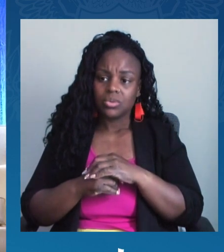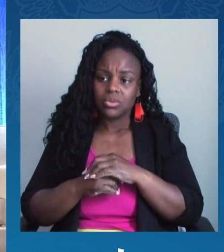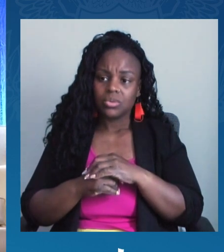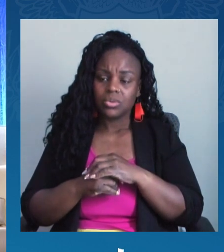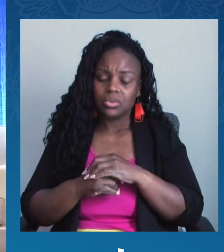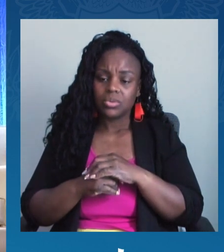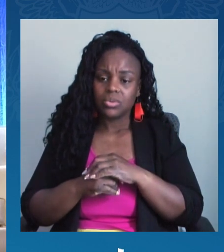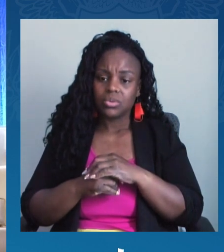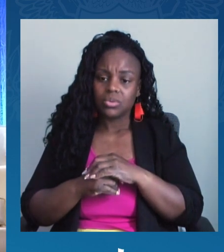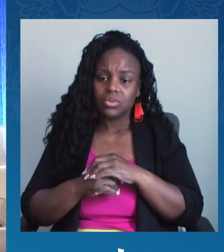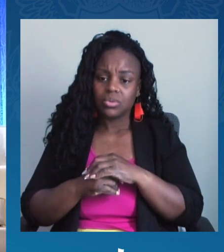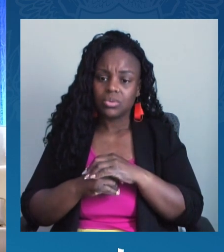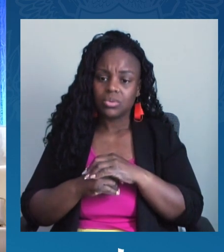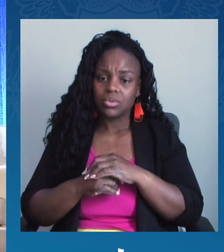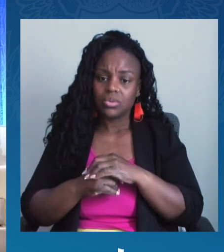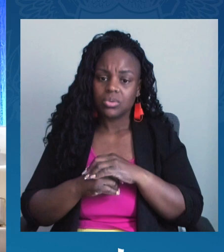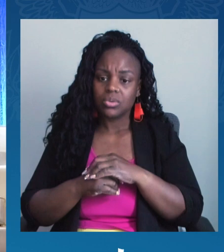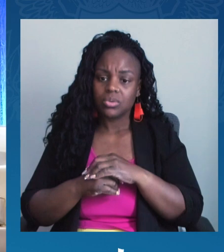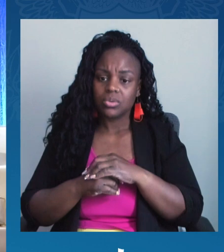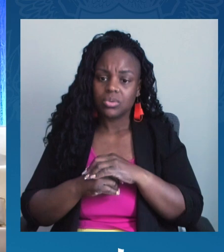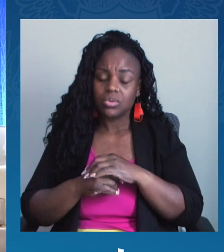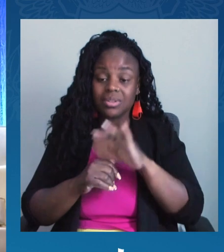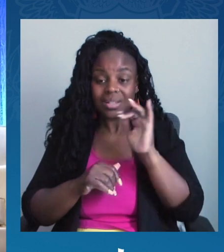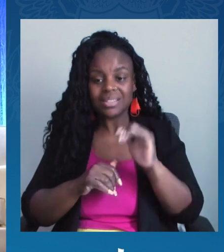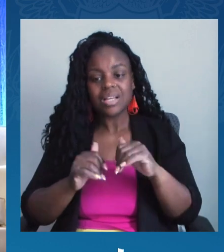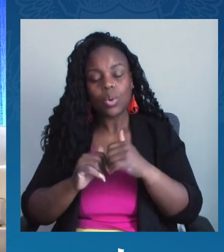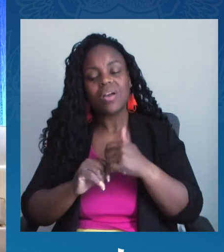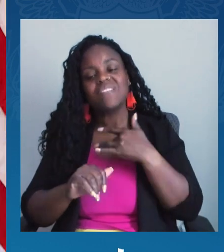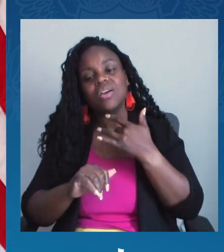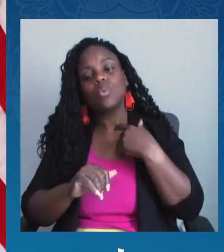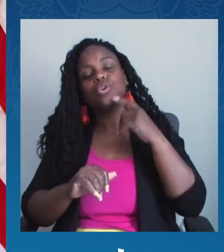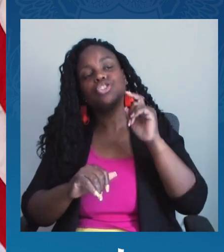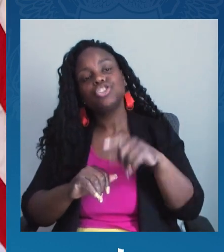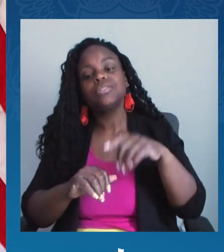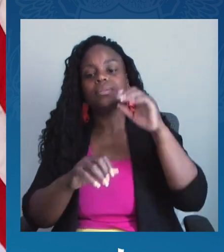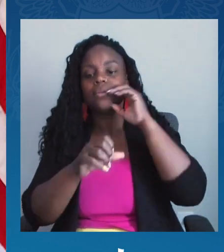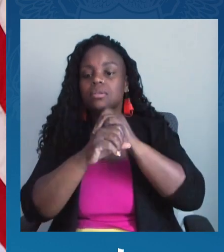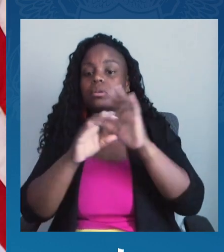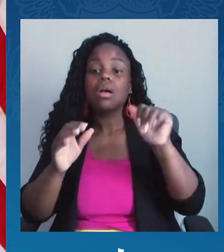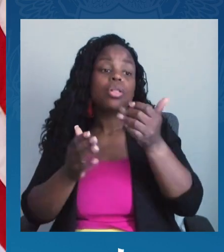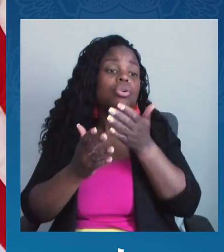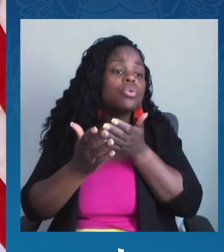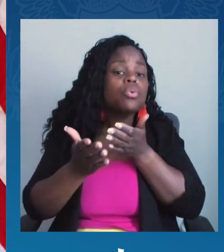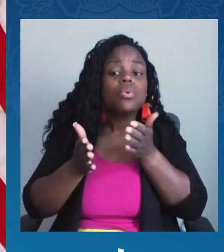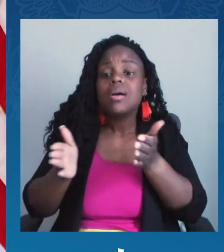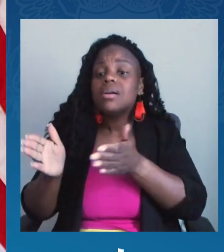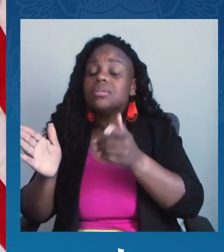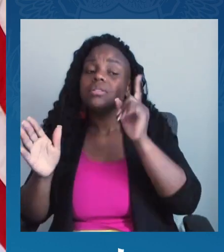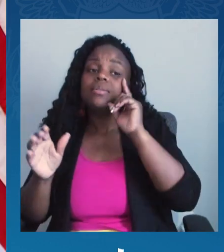And that's how I think we should think about it the other way. I think we should think about it in talking to leaders of the Urban League.